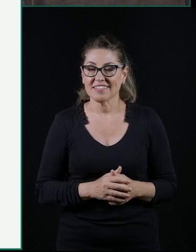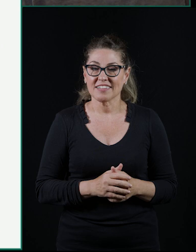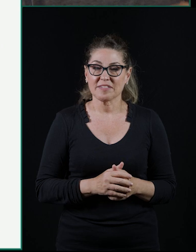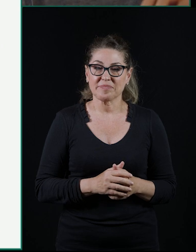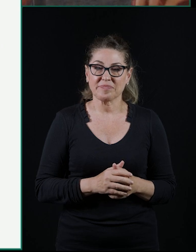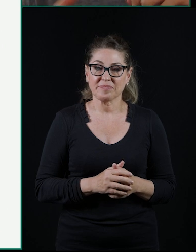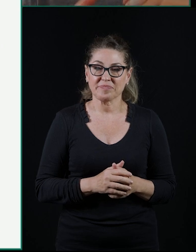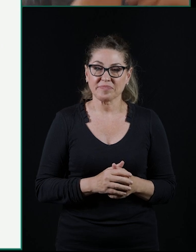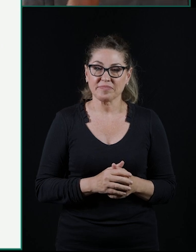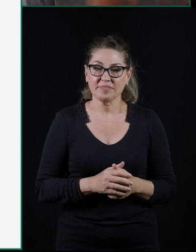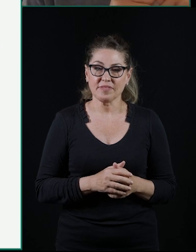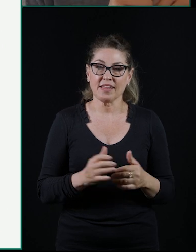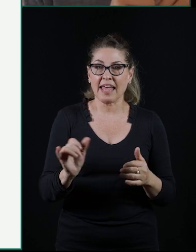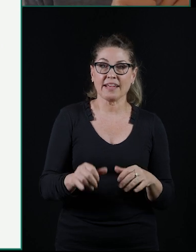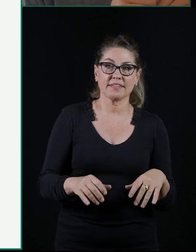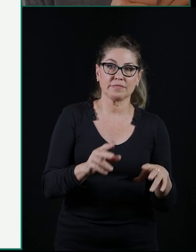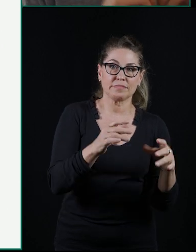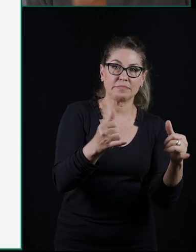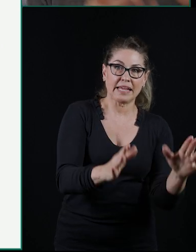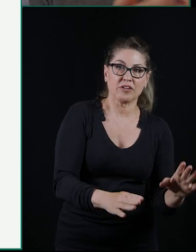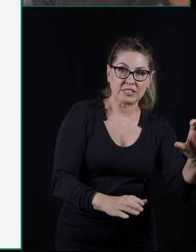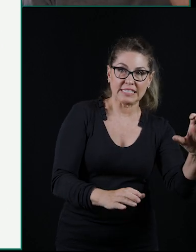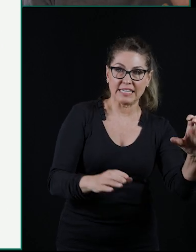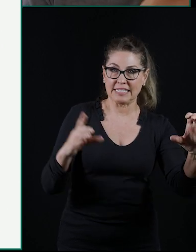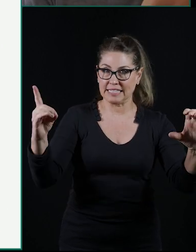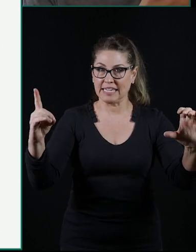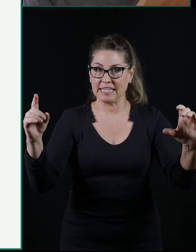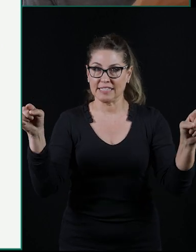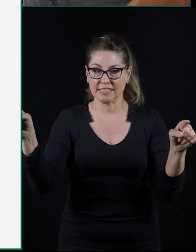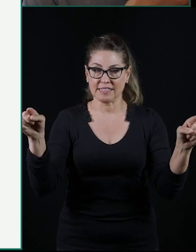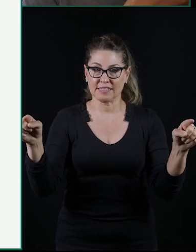So say C and D are A's opponents.